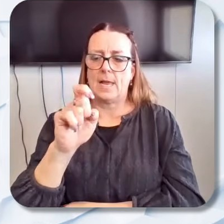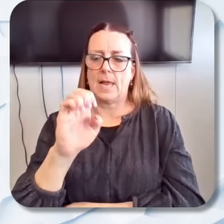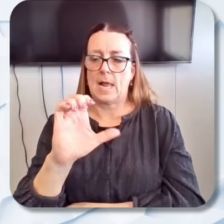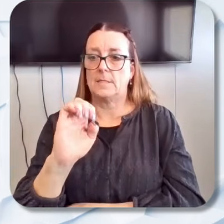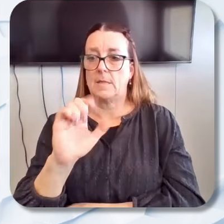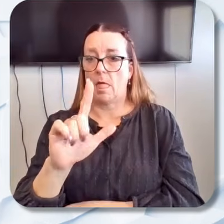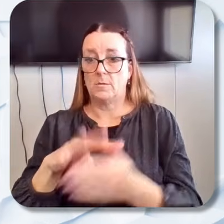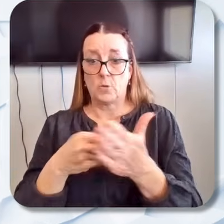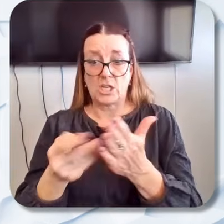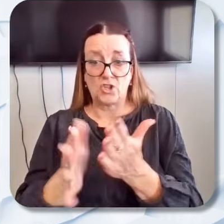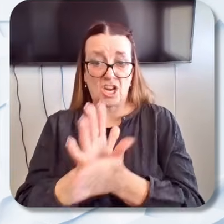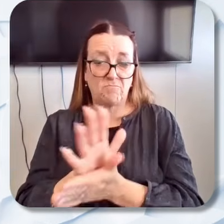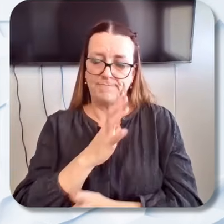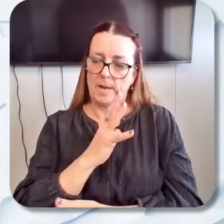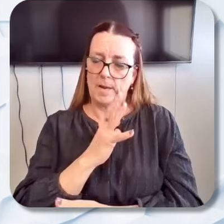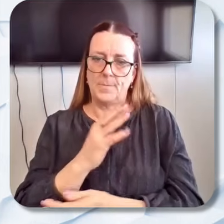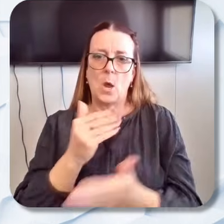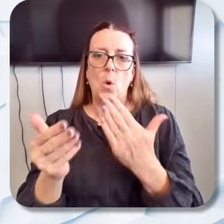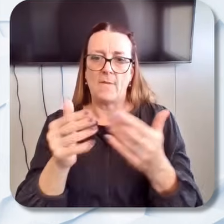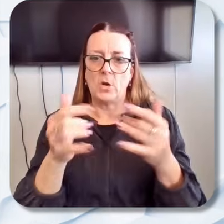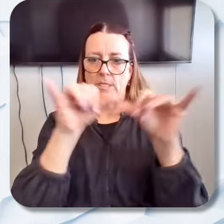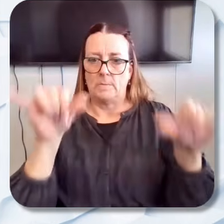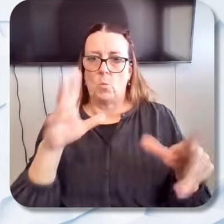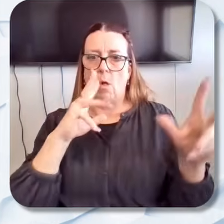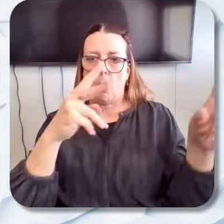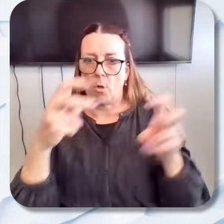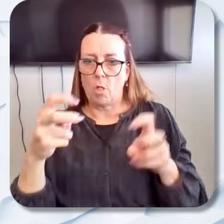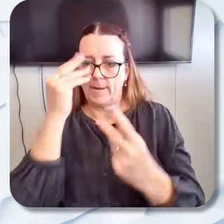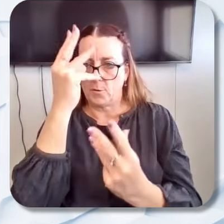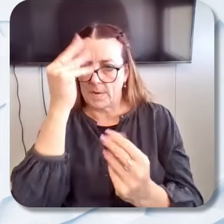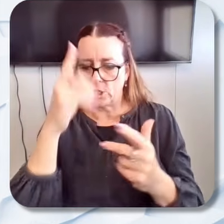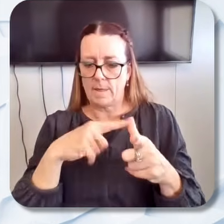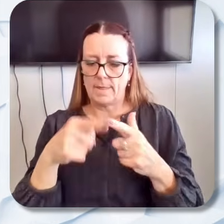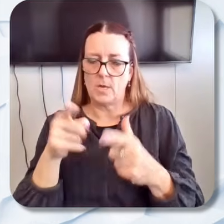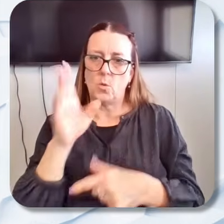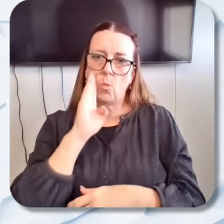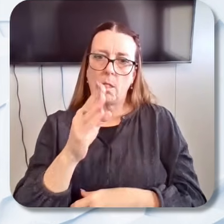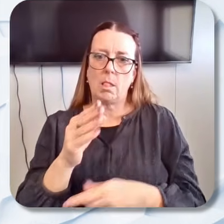So whatever system you'll pull that information from, and then you will calculate that, you'll